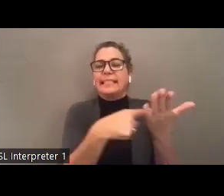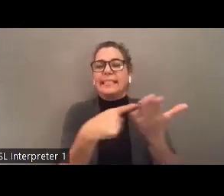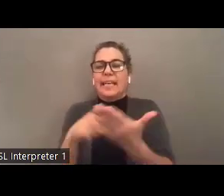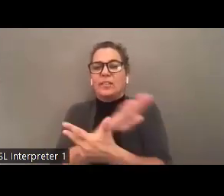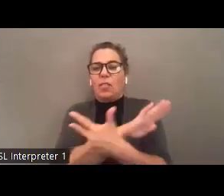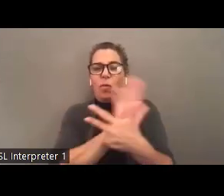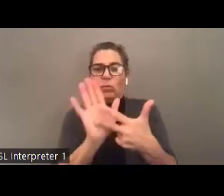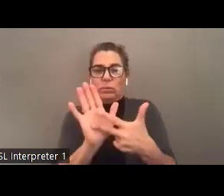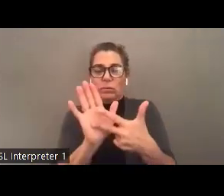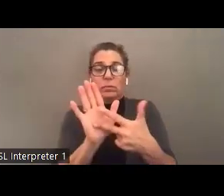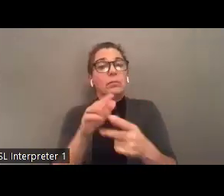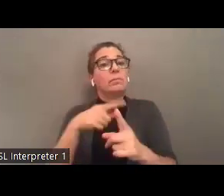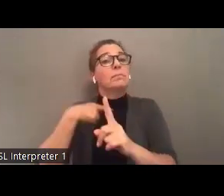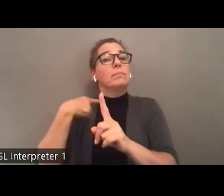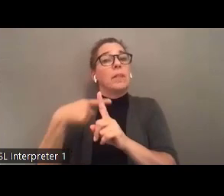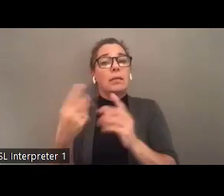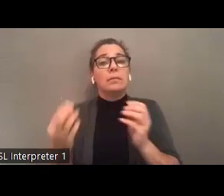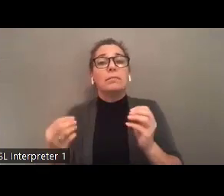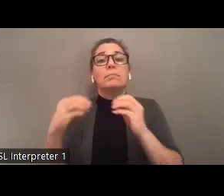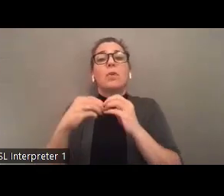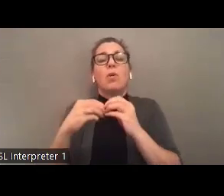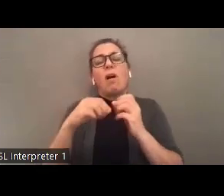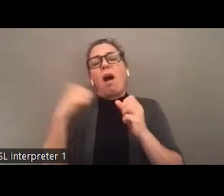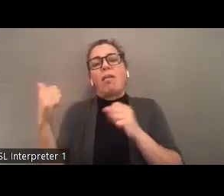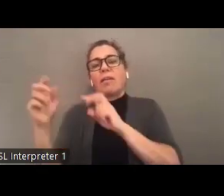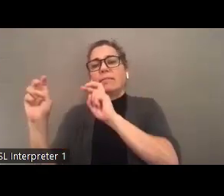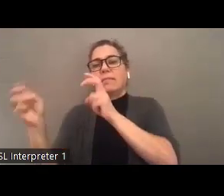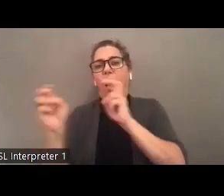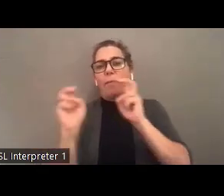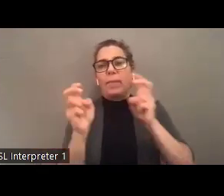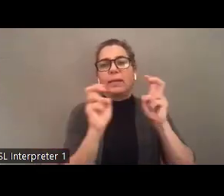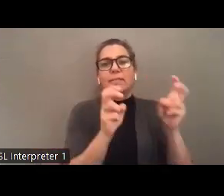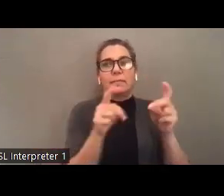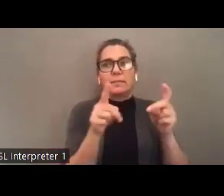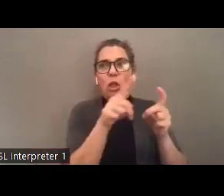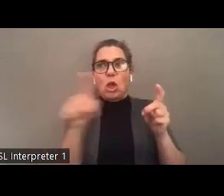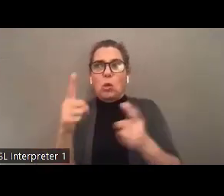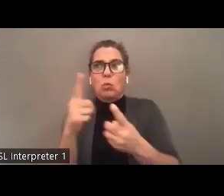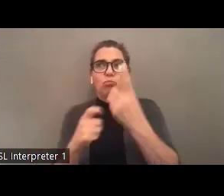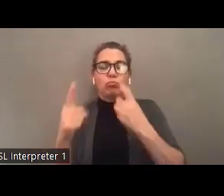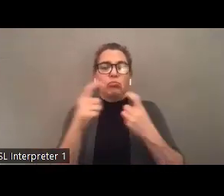We'll also discuss a number of other topics that we have received questions on,